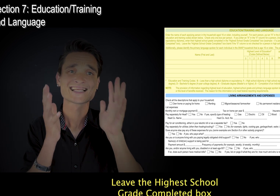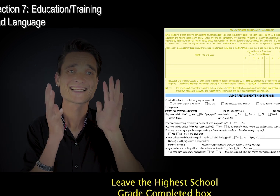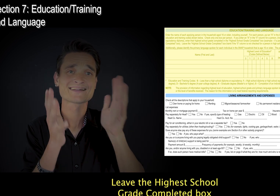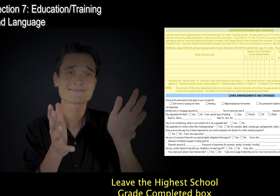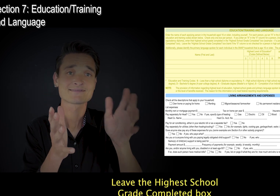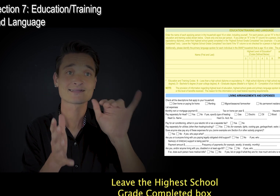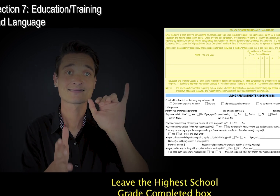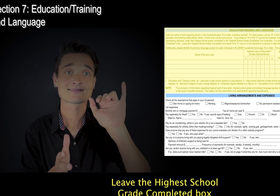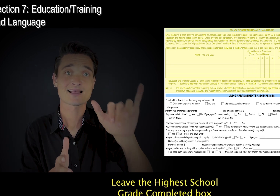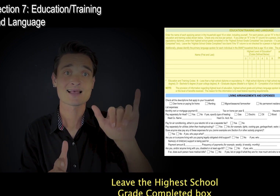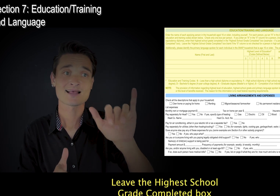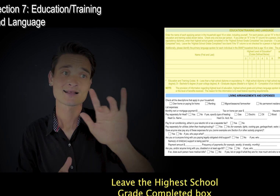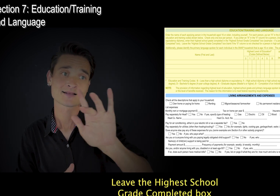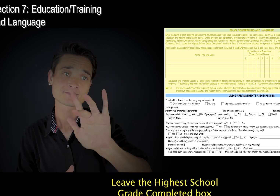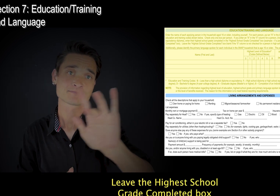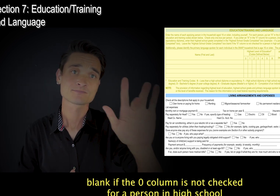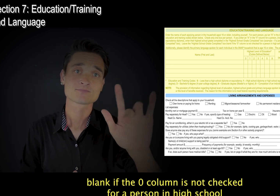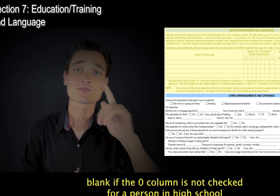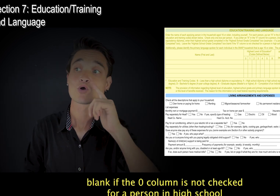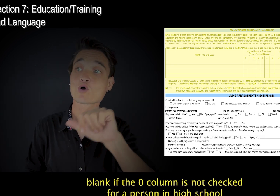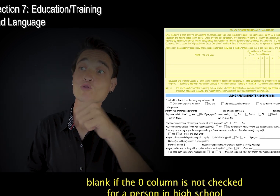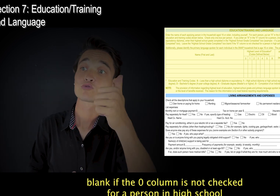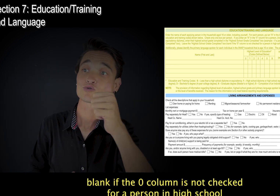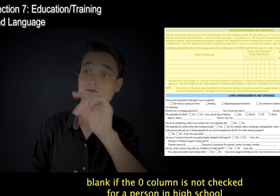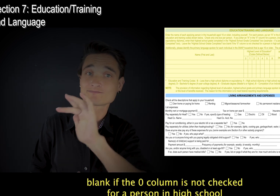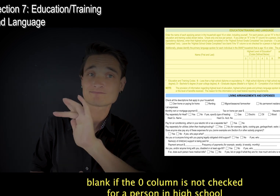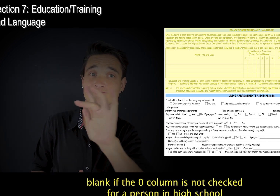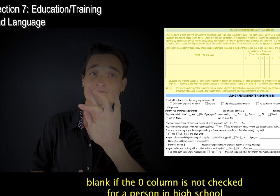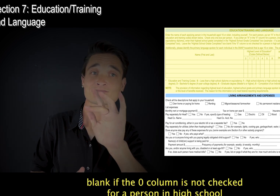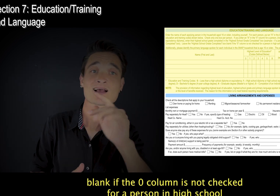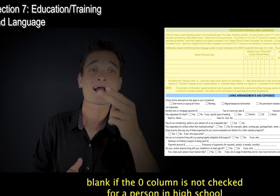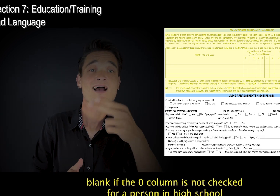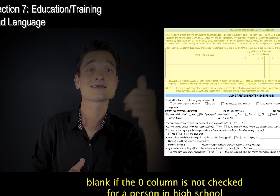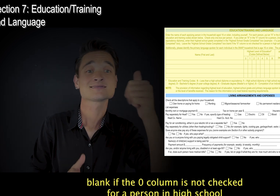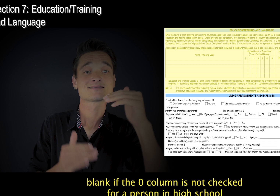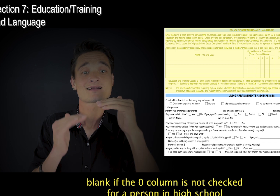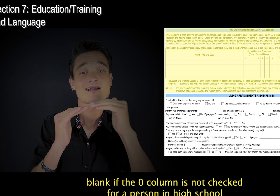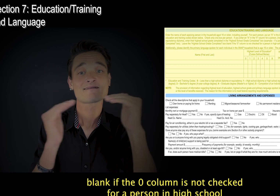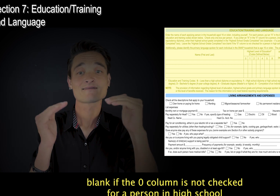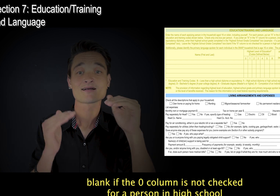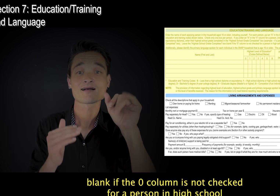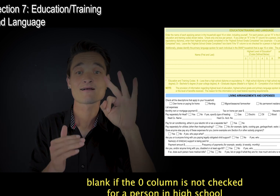Leave the Highest School Grade Completed box blank if the 0 column is not checked for a person in high school